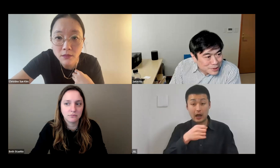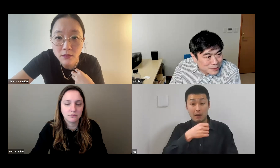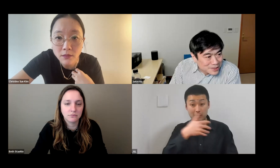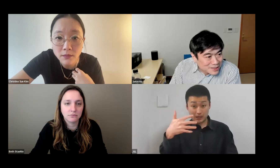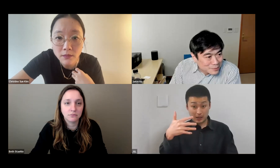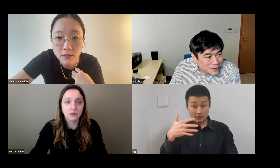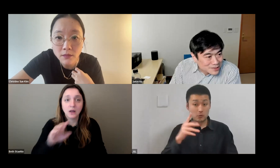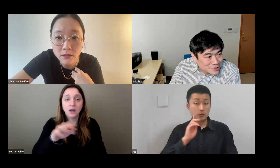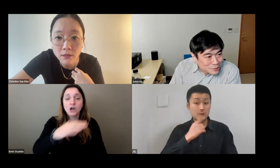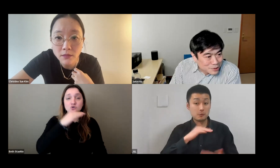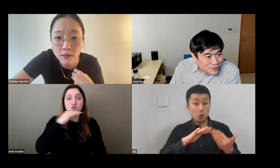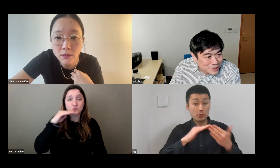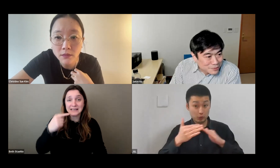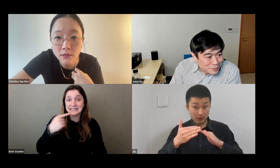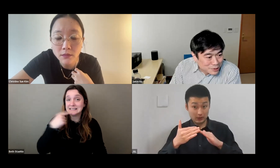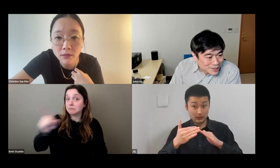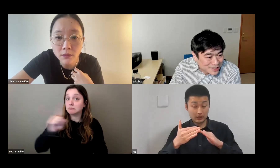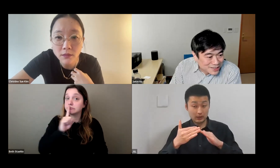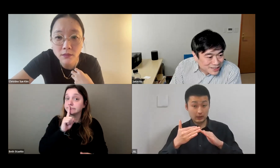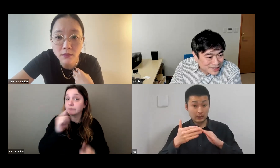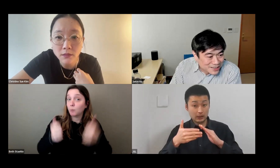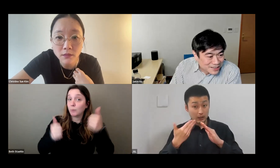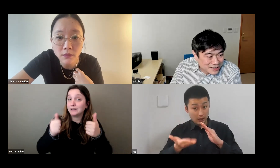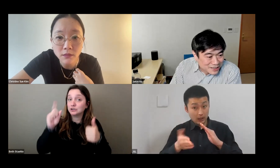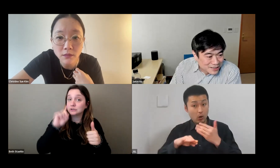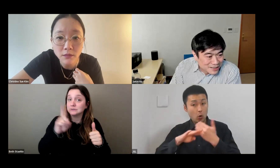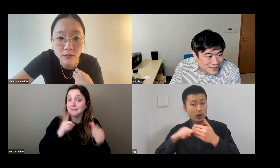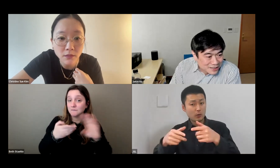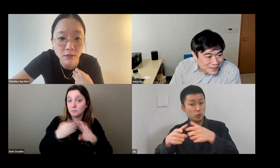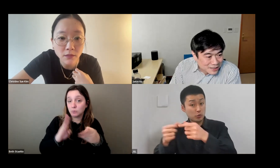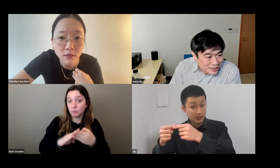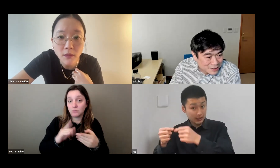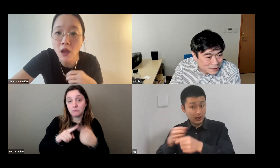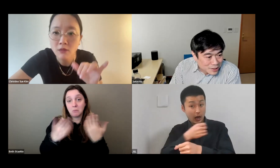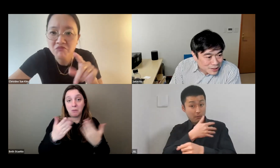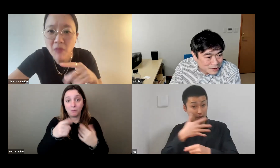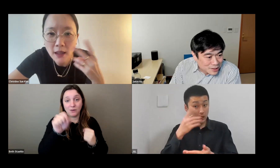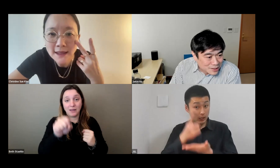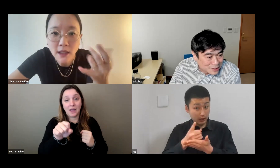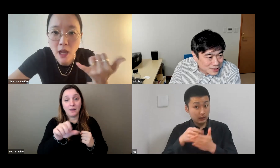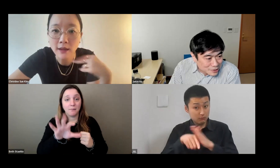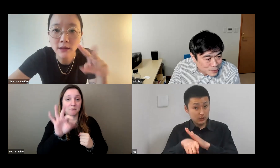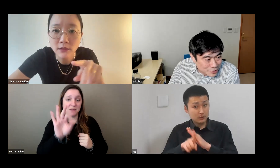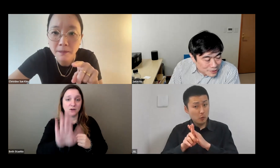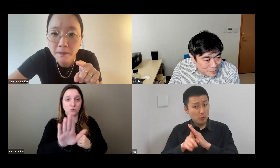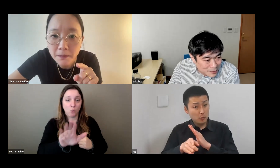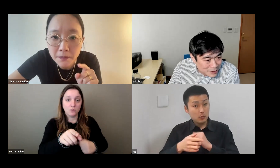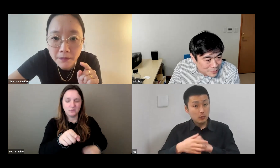Maybe he means your deaf community. Why do you think it's getting smaller?